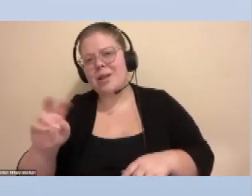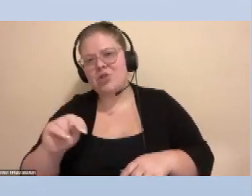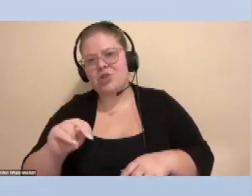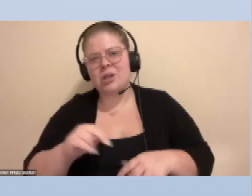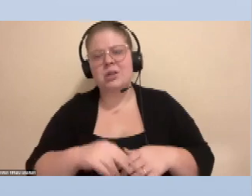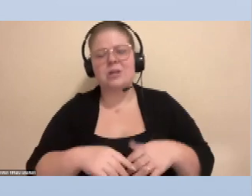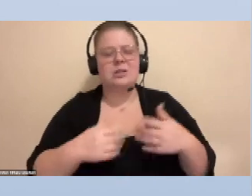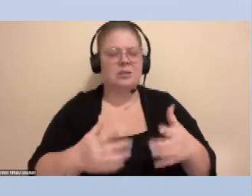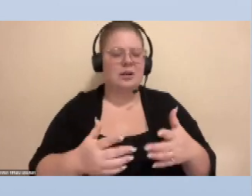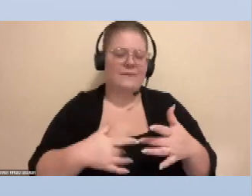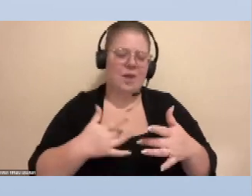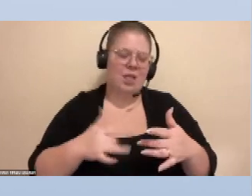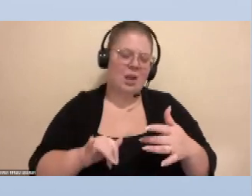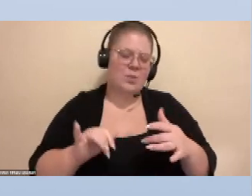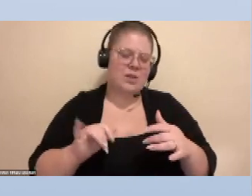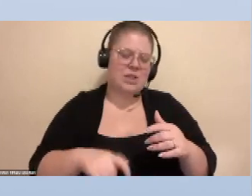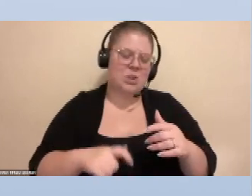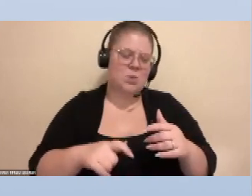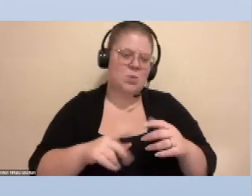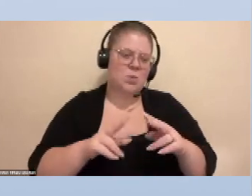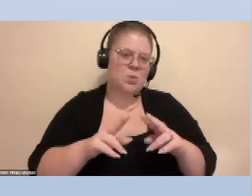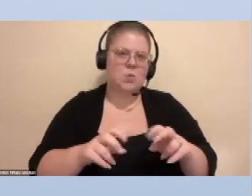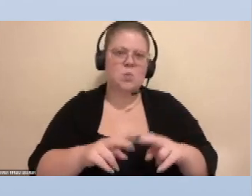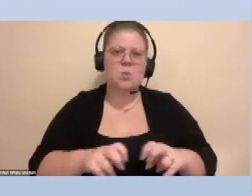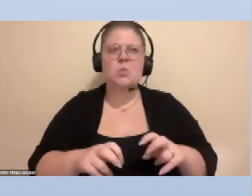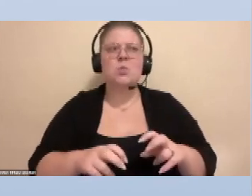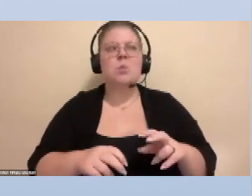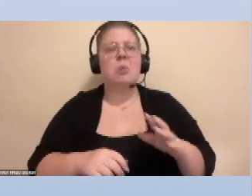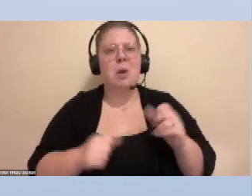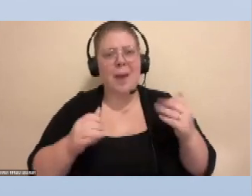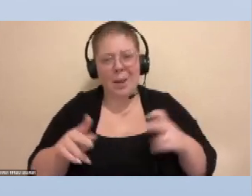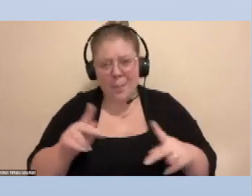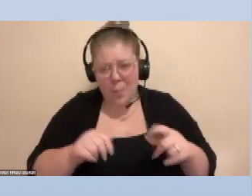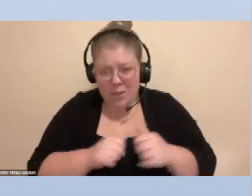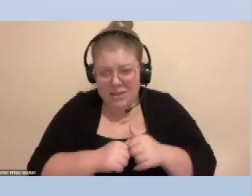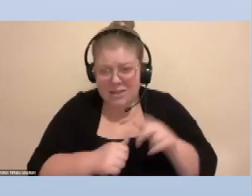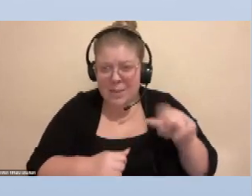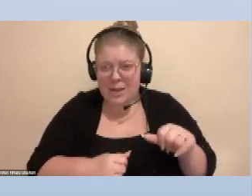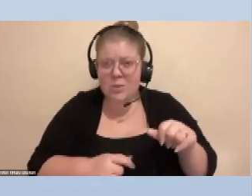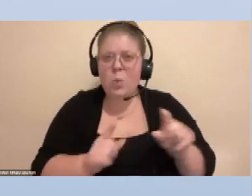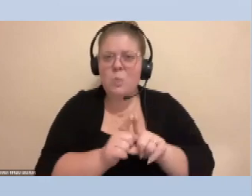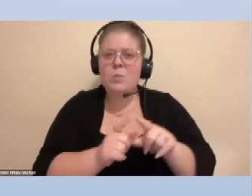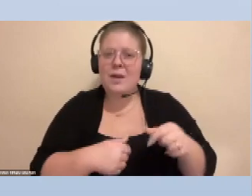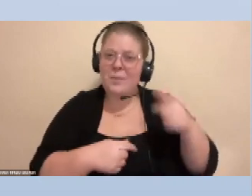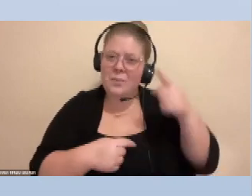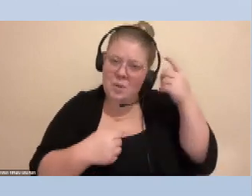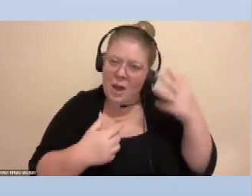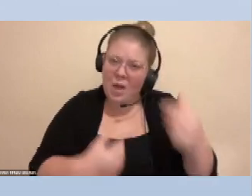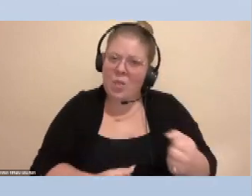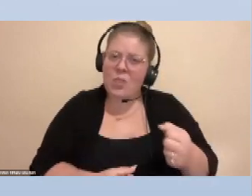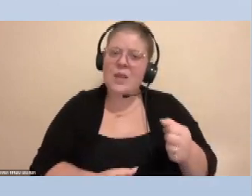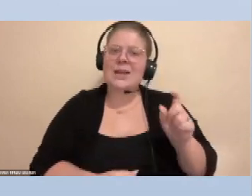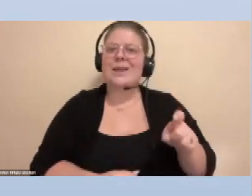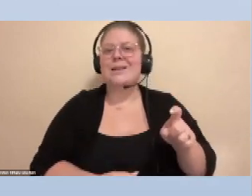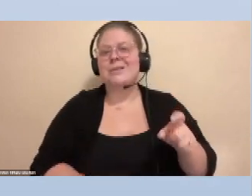That there are many people with disabilities who also have mental health disabilities and mental health needs.